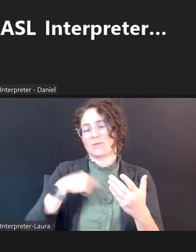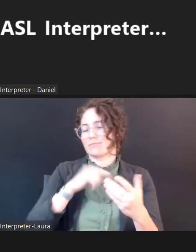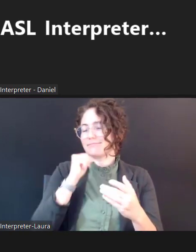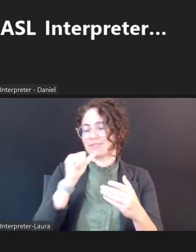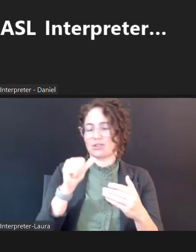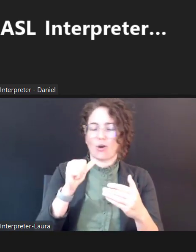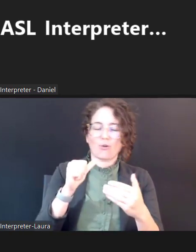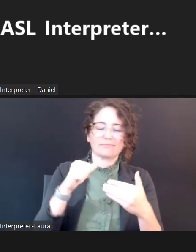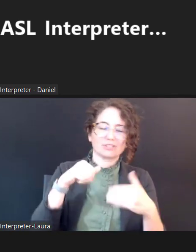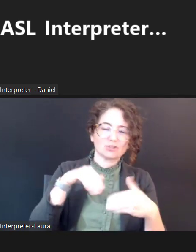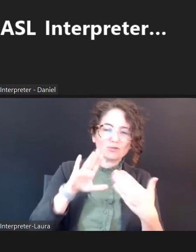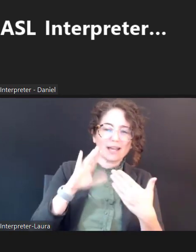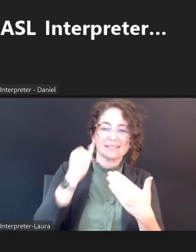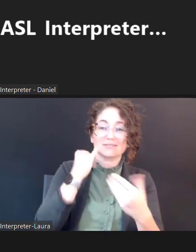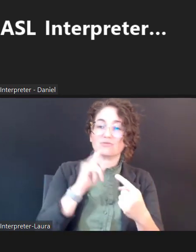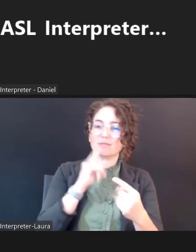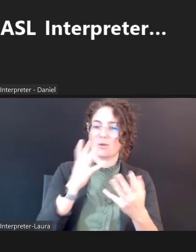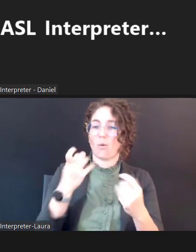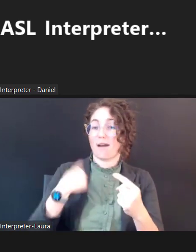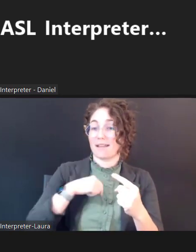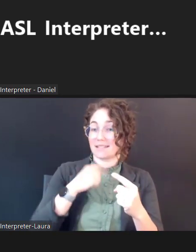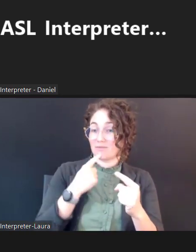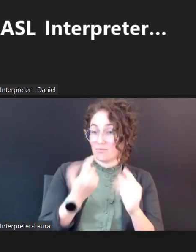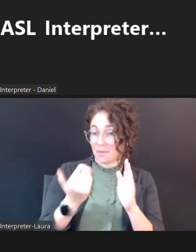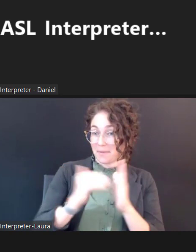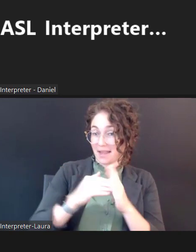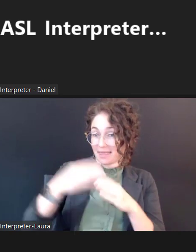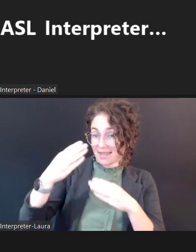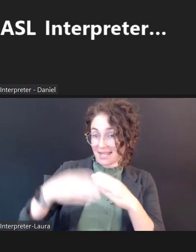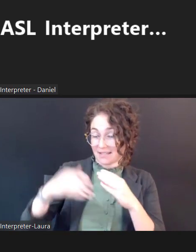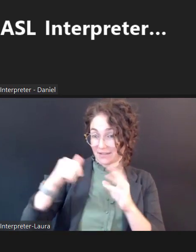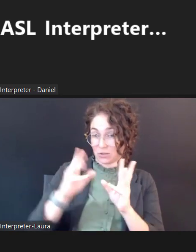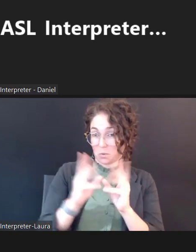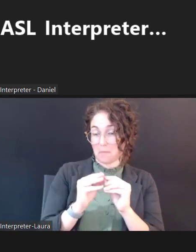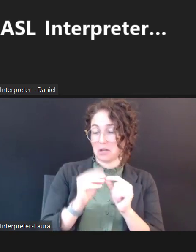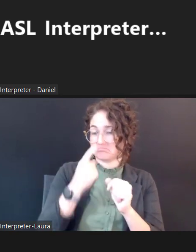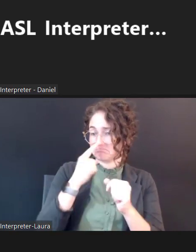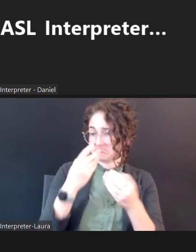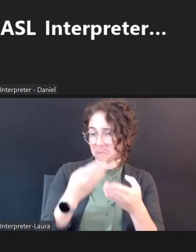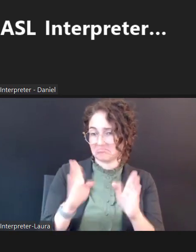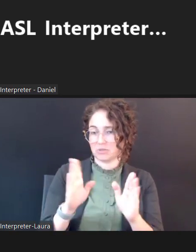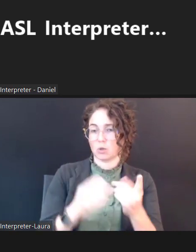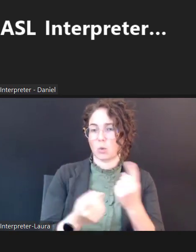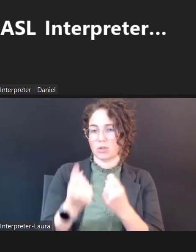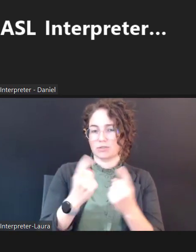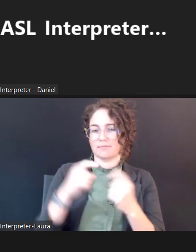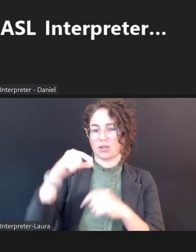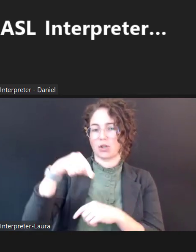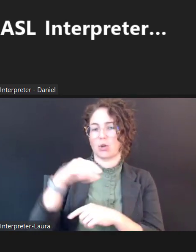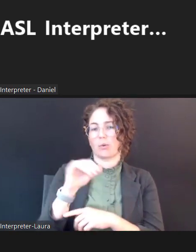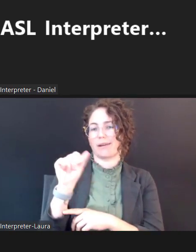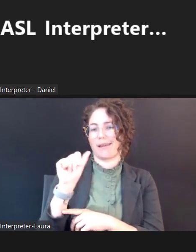the end of the webinar, we will open up the Q&A box for us to address those. So, that is where we're headed.